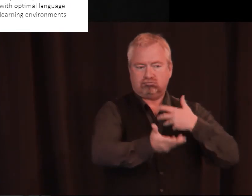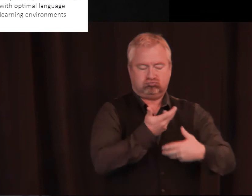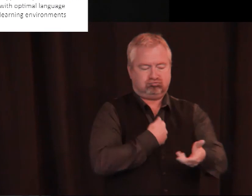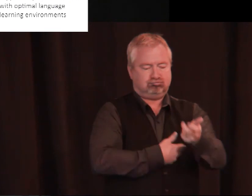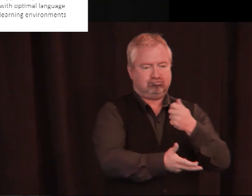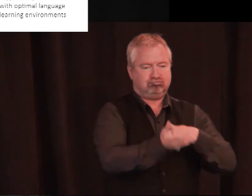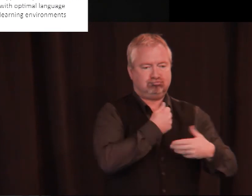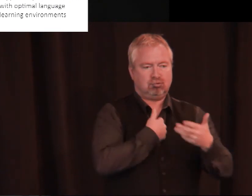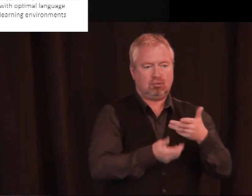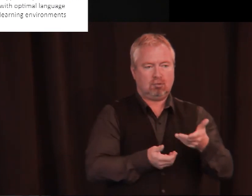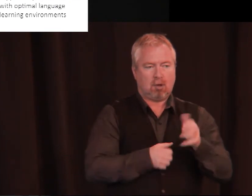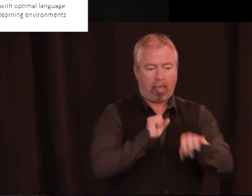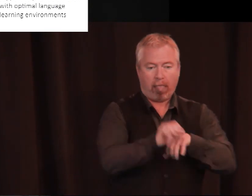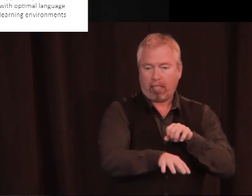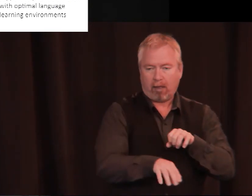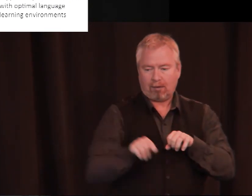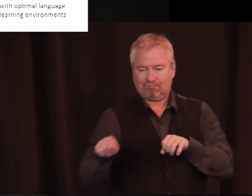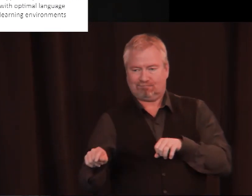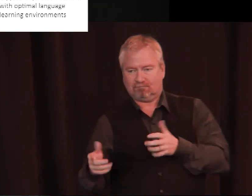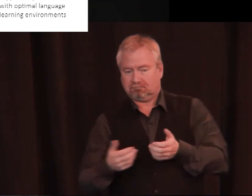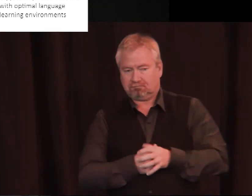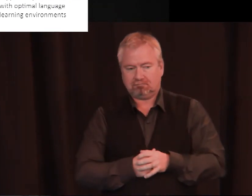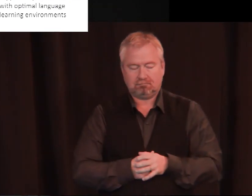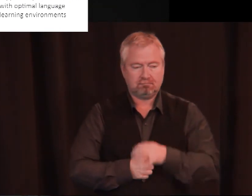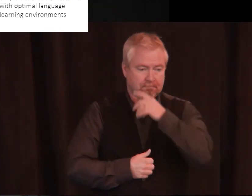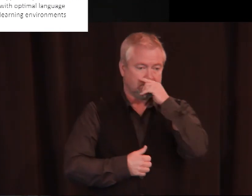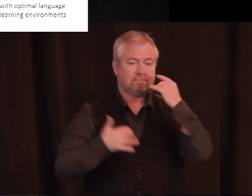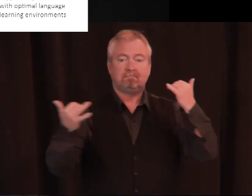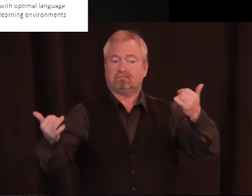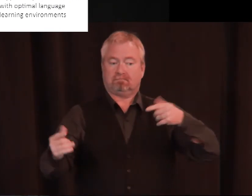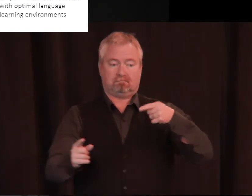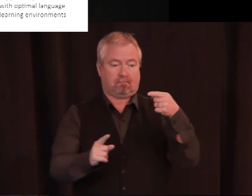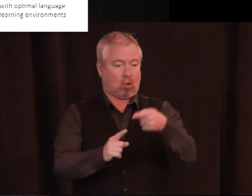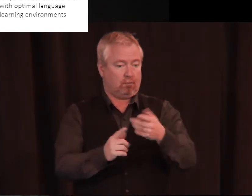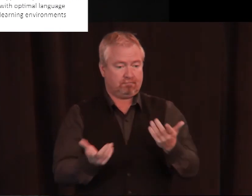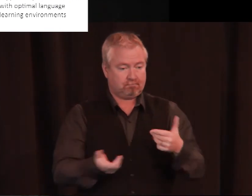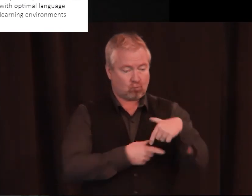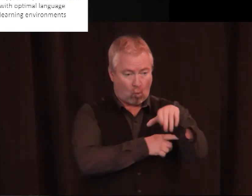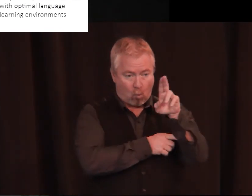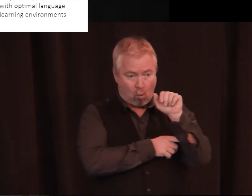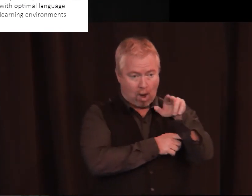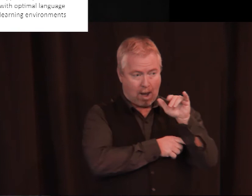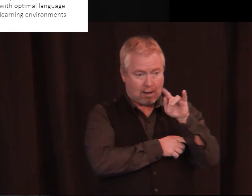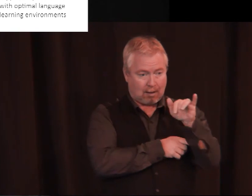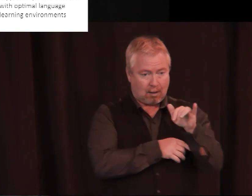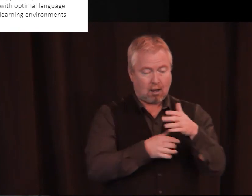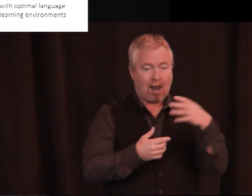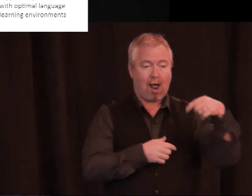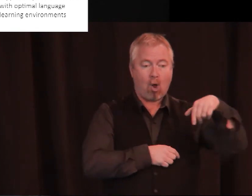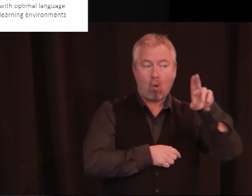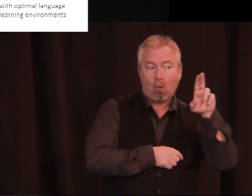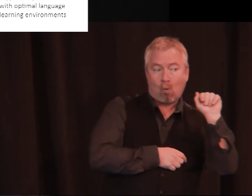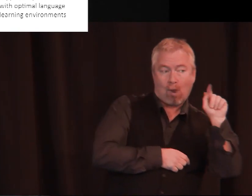Okay. So, big picture here, quality and quantity of language input in whatever mode of communication